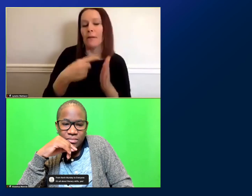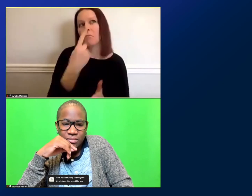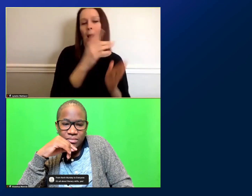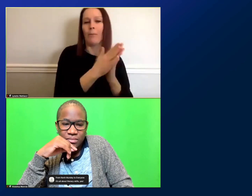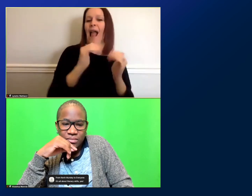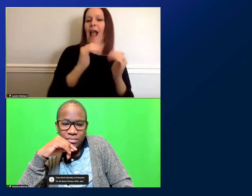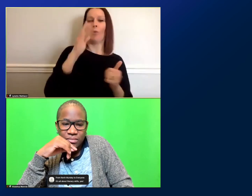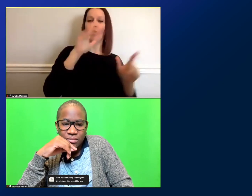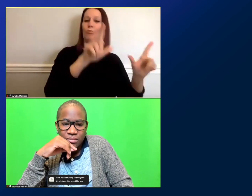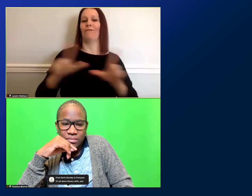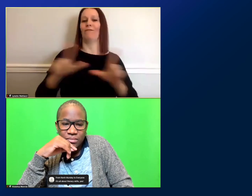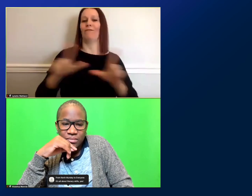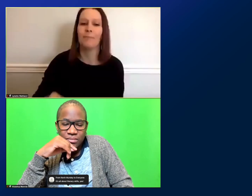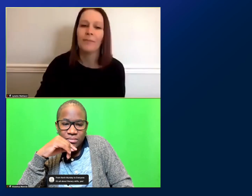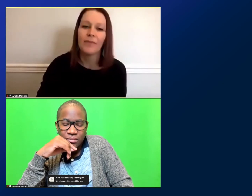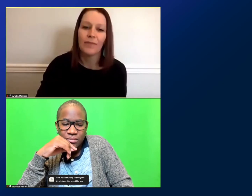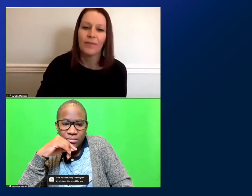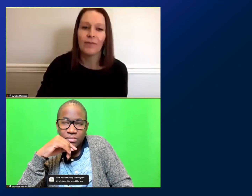so when we have these older books how do we sit down and reframe them with children